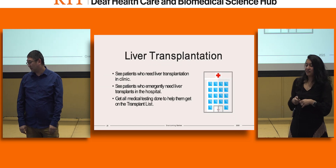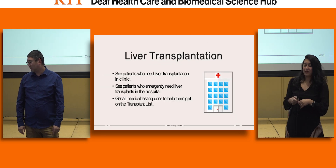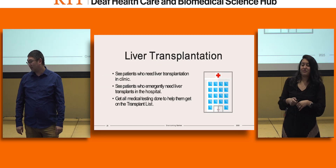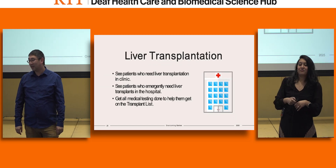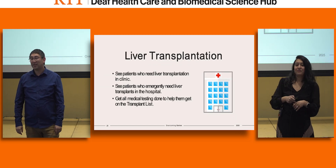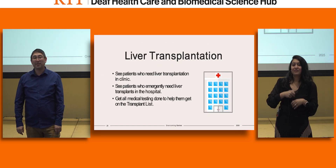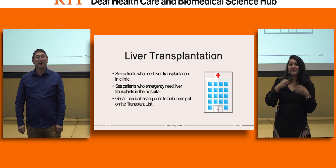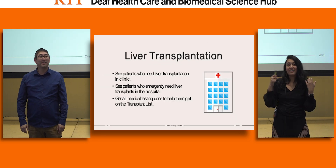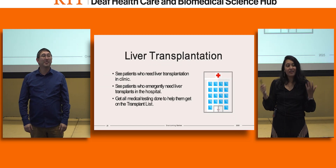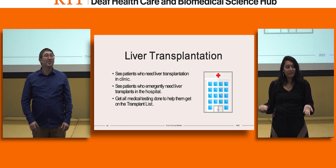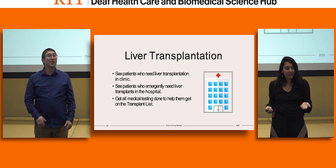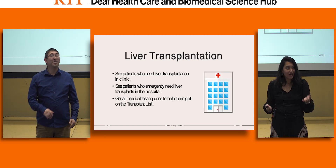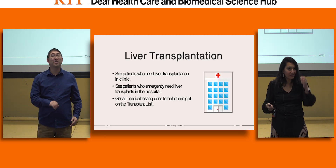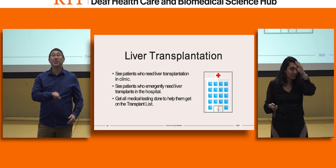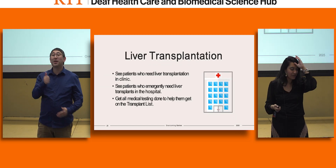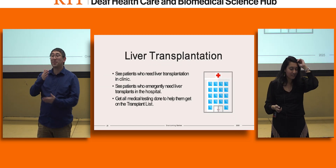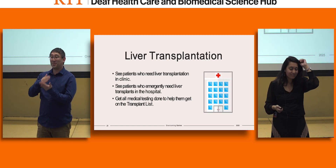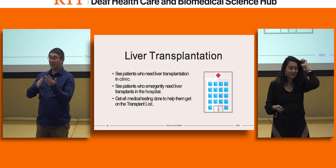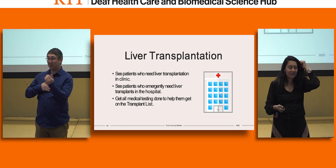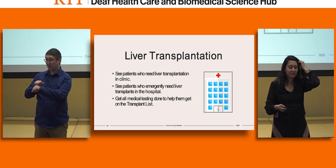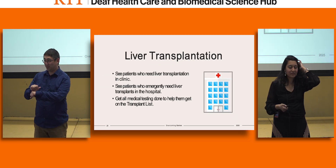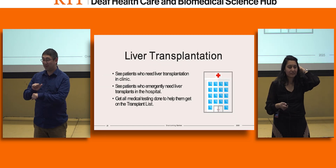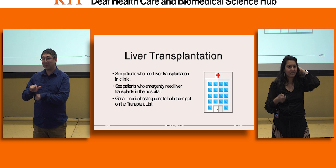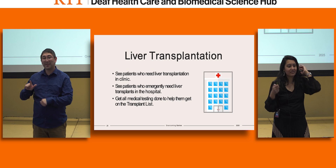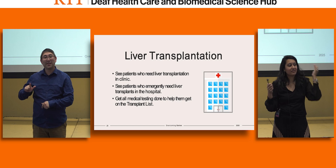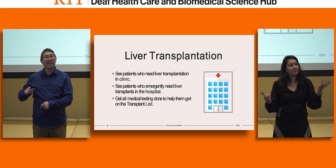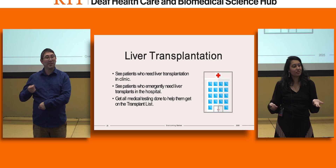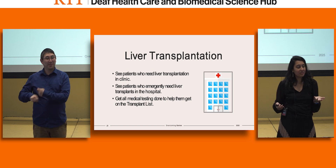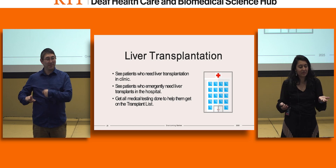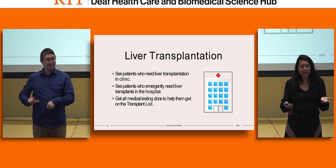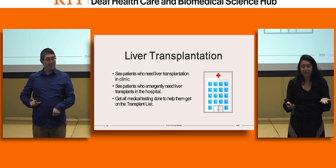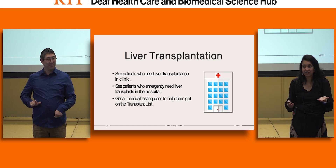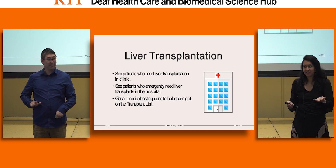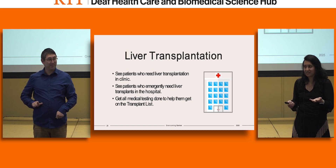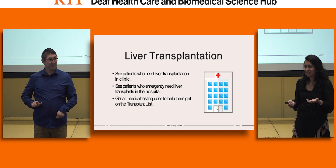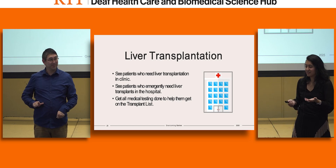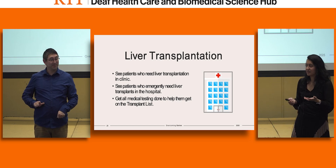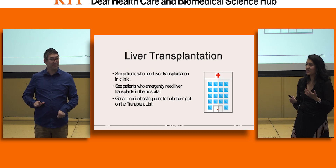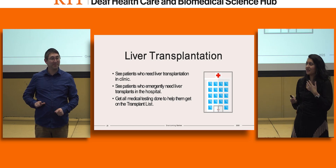So, the other hat I wear-- I'm a transplant hepatologist, and what that means is